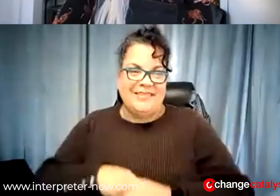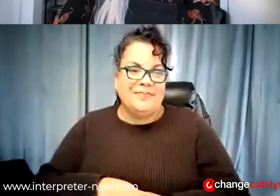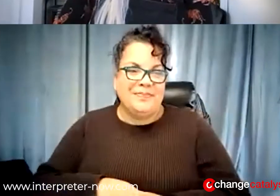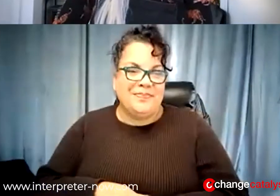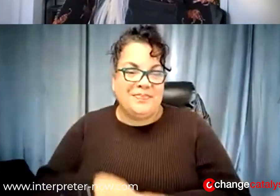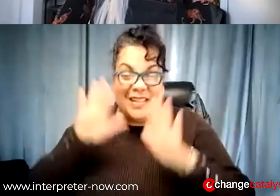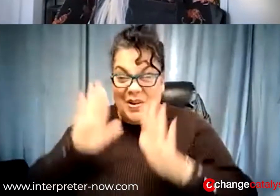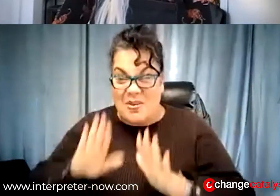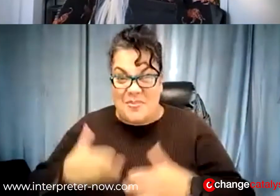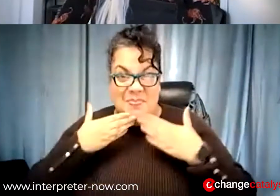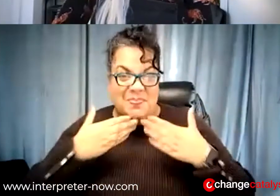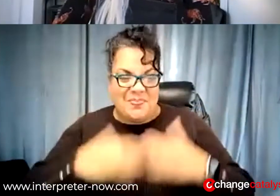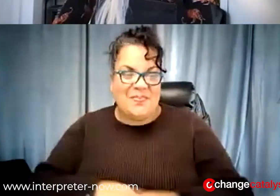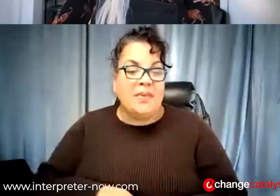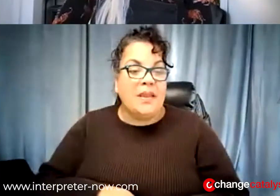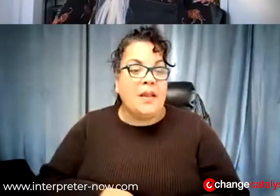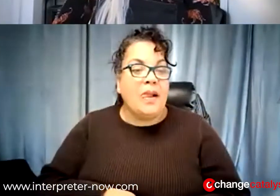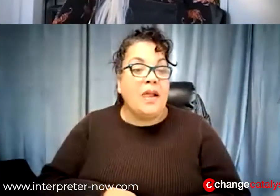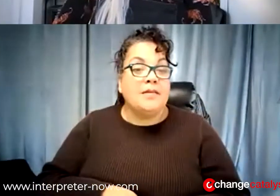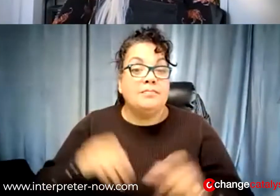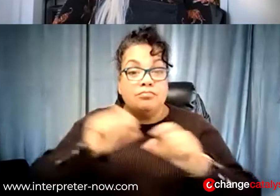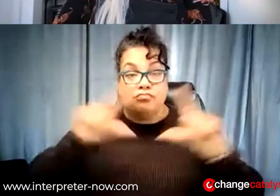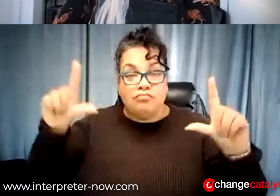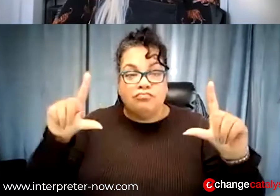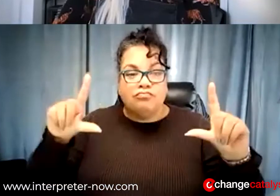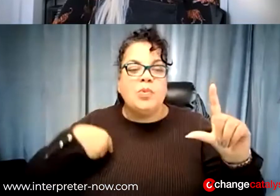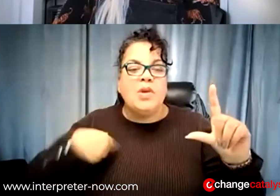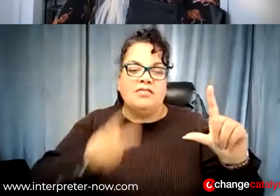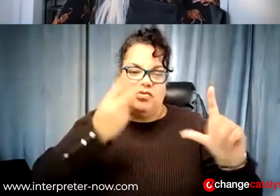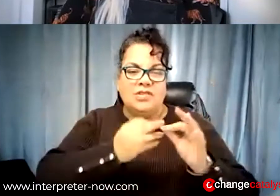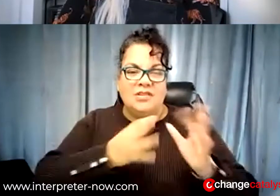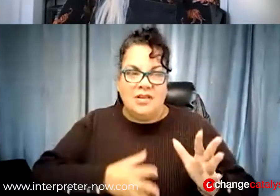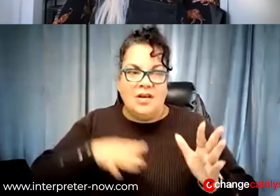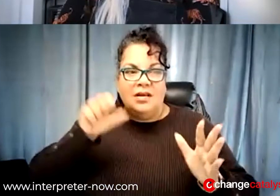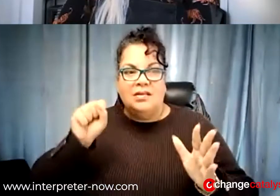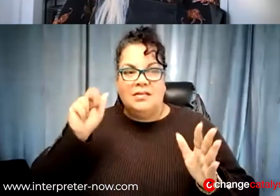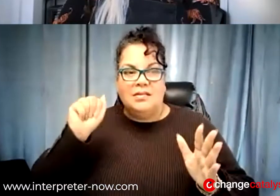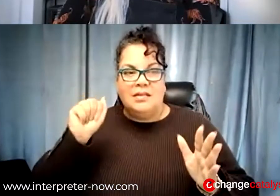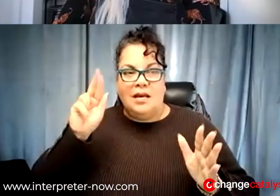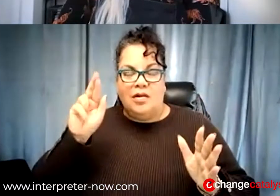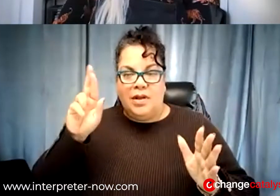So, on-screen today are our ASL interpreters, Sarika and Norma, from InterpreterNow, our